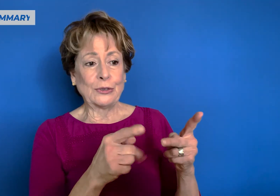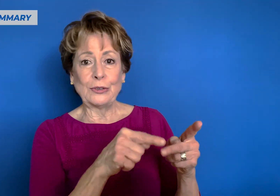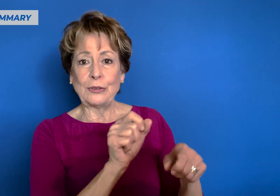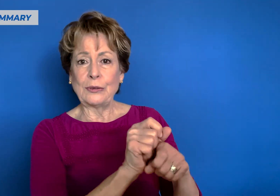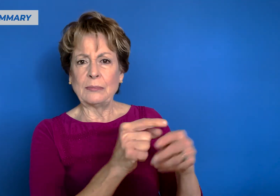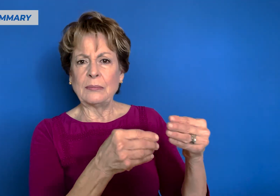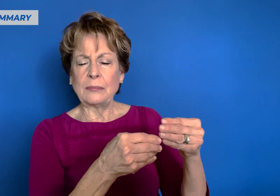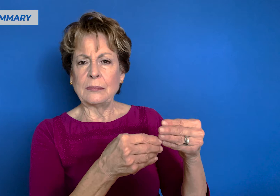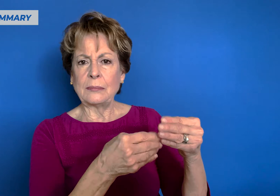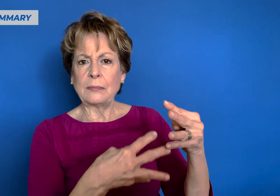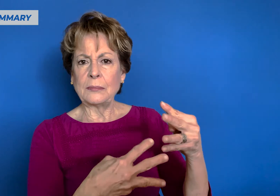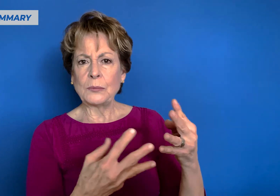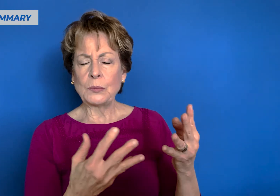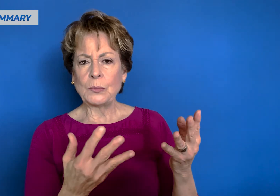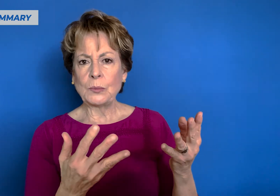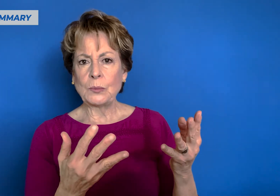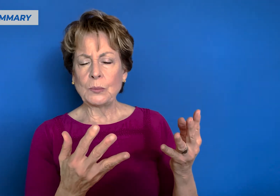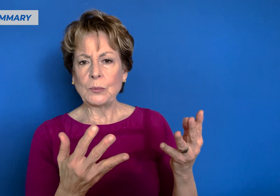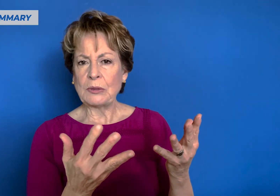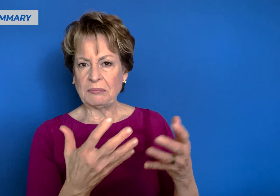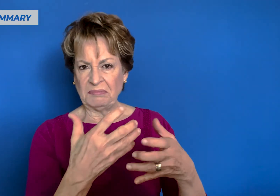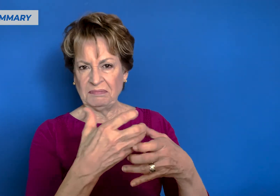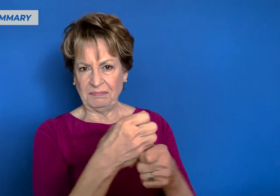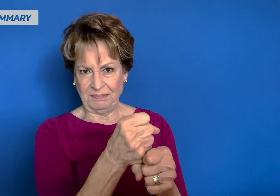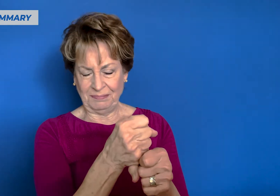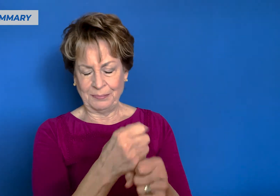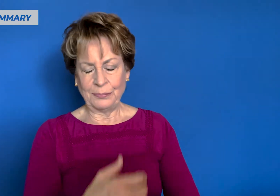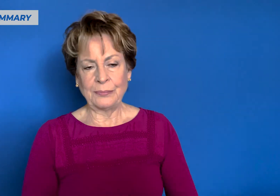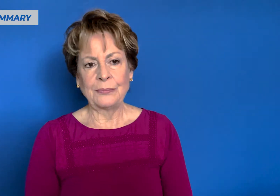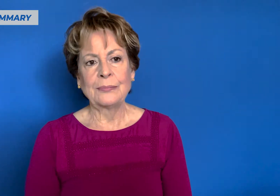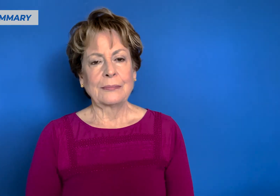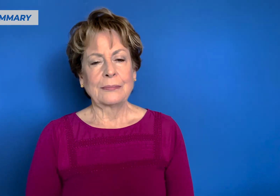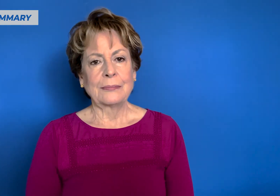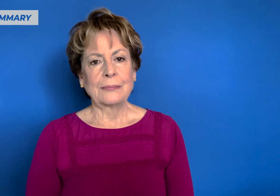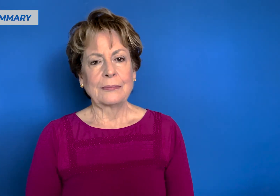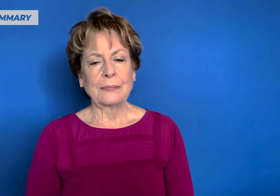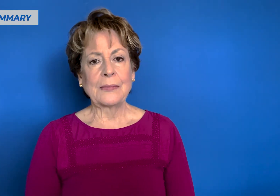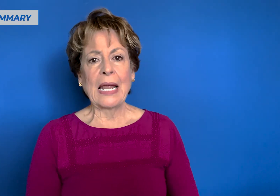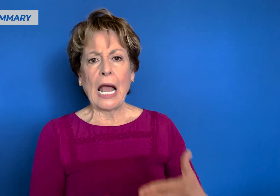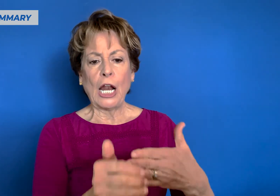I will describe the Position Summary in ASL.